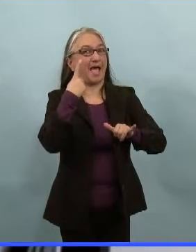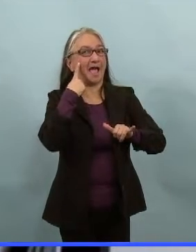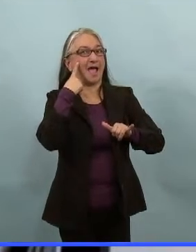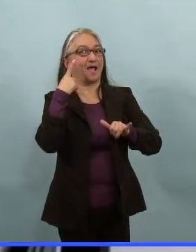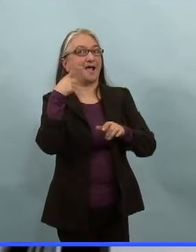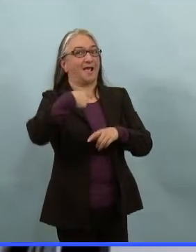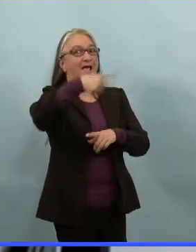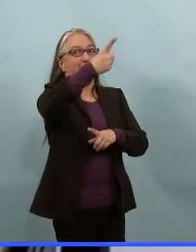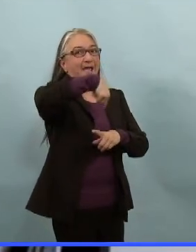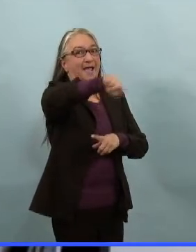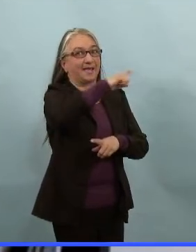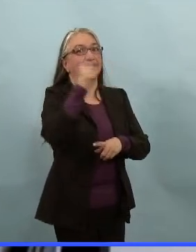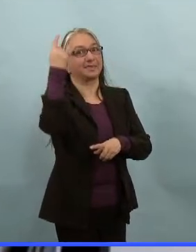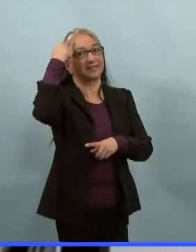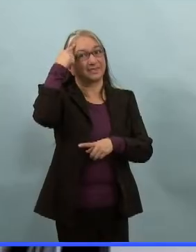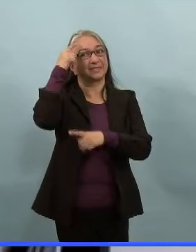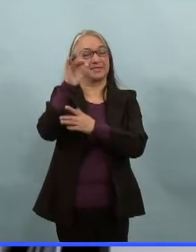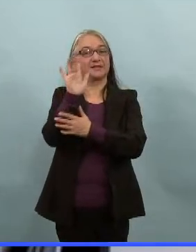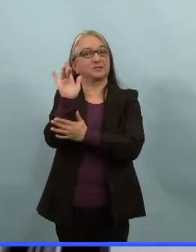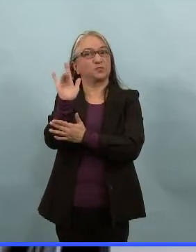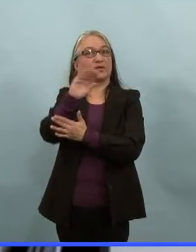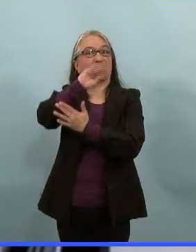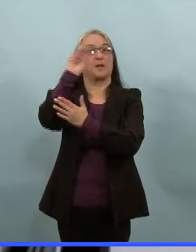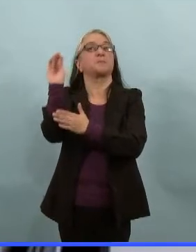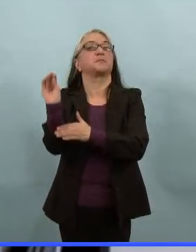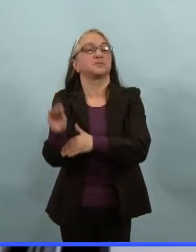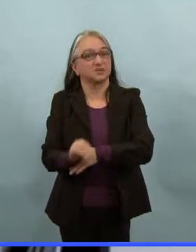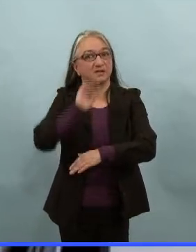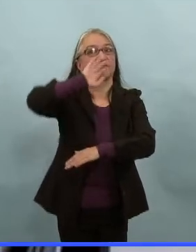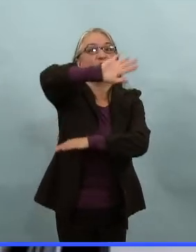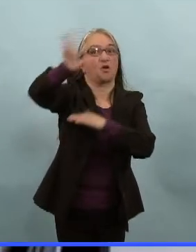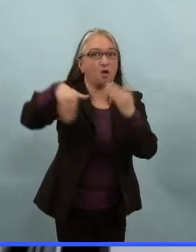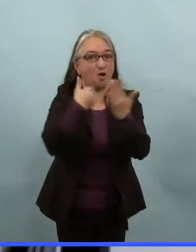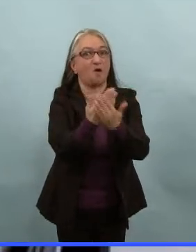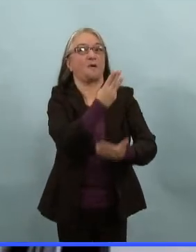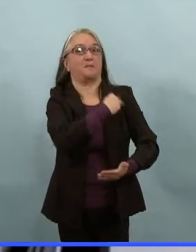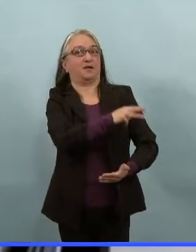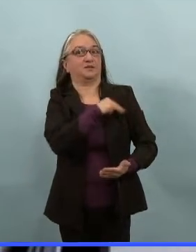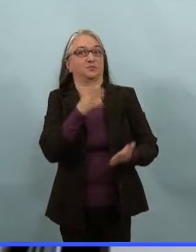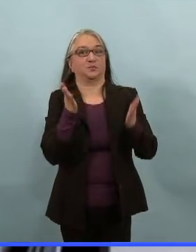i don't want uh to give the wrong information to manitobans so we'll get that answer to you this